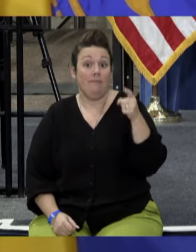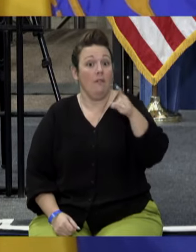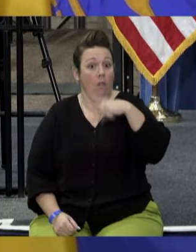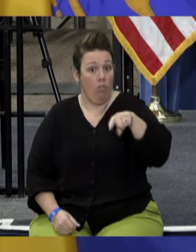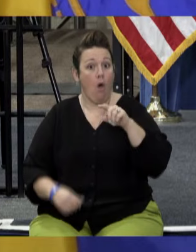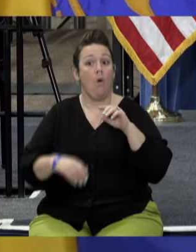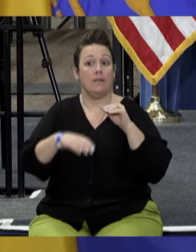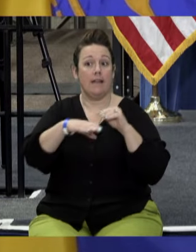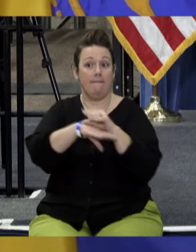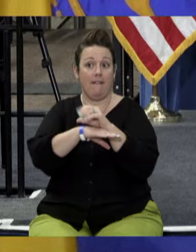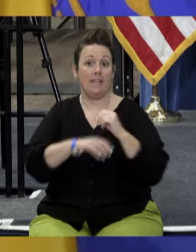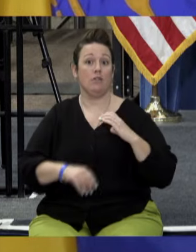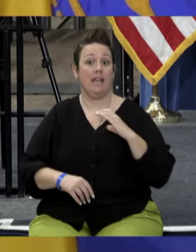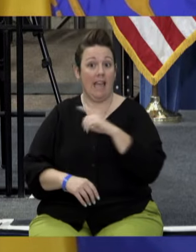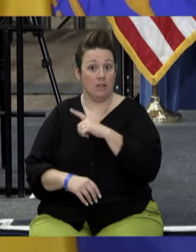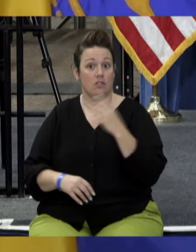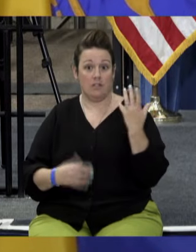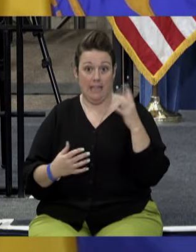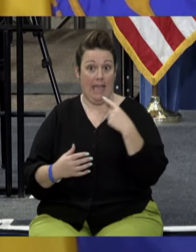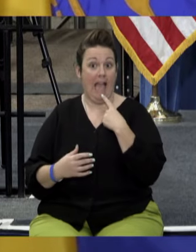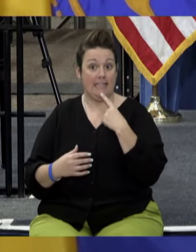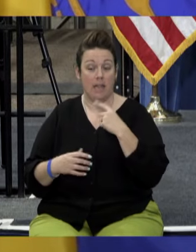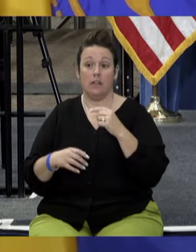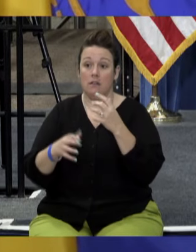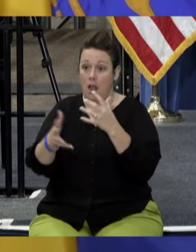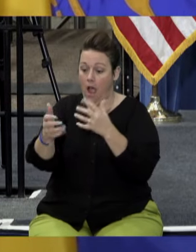as I said, they're working on updating the national strategy,